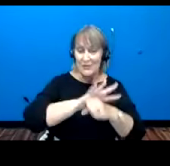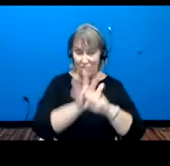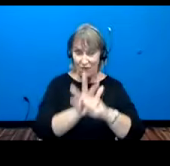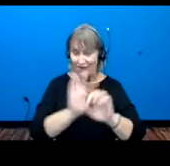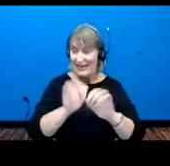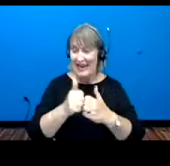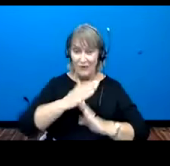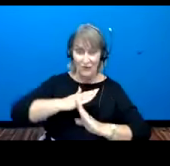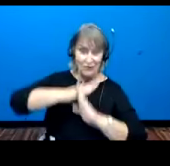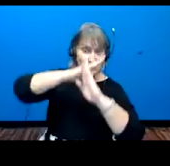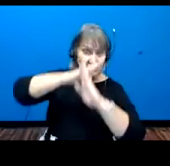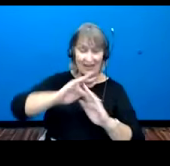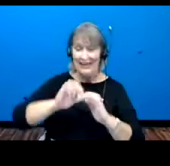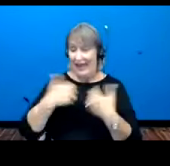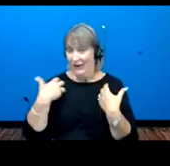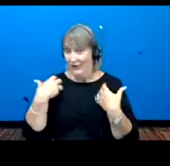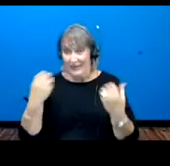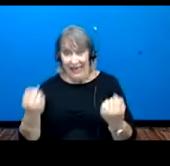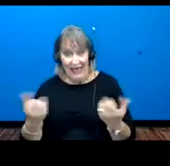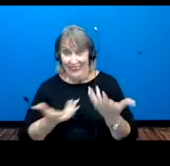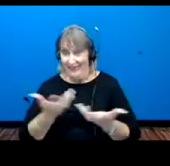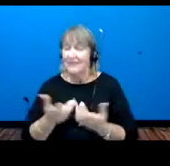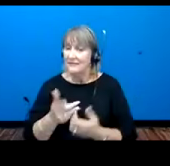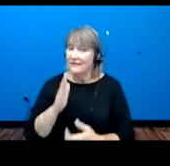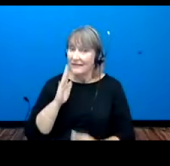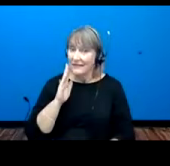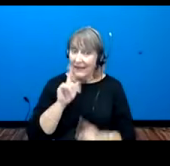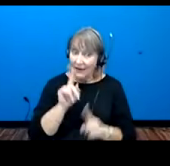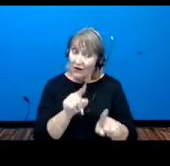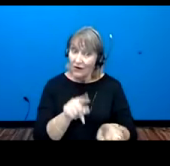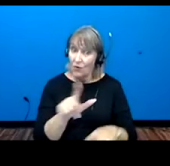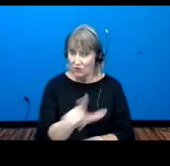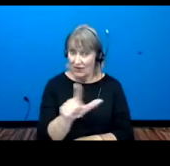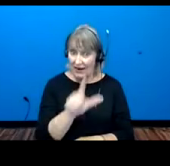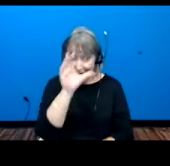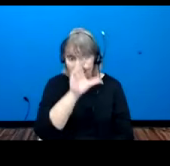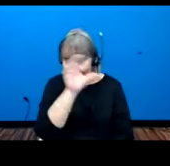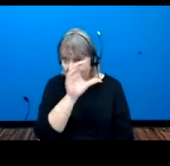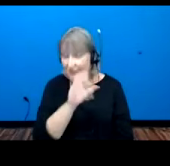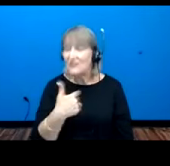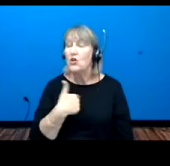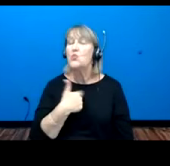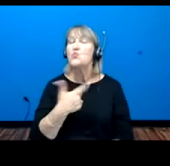and just to get resources and information. So absolutely, we want the libraries involved.